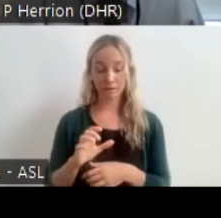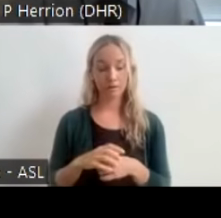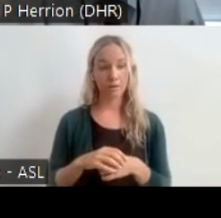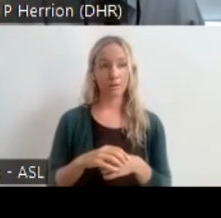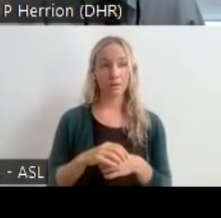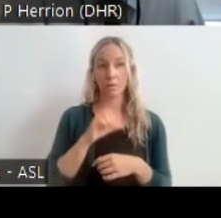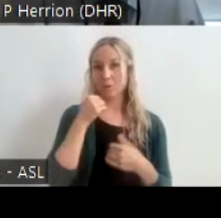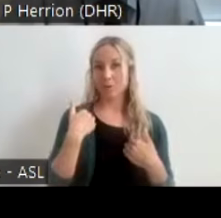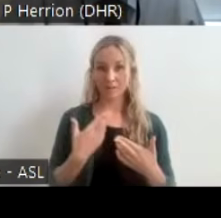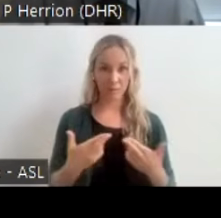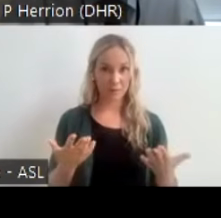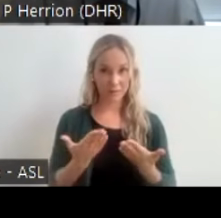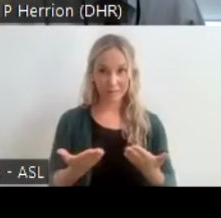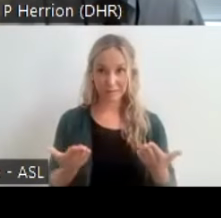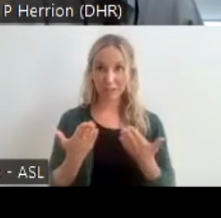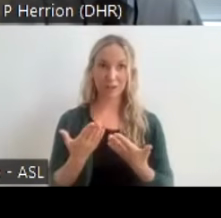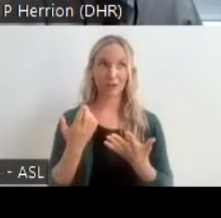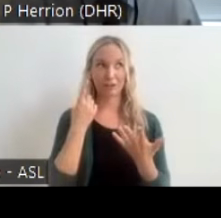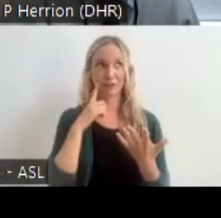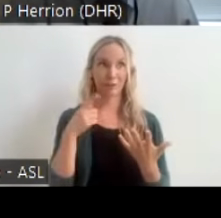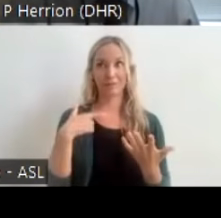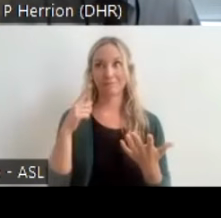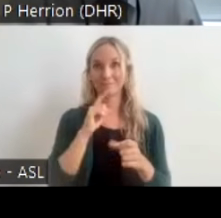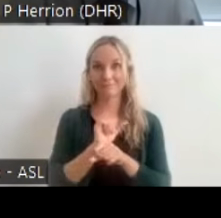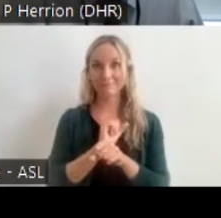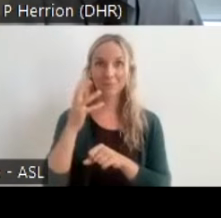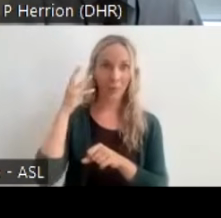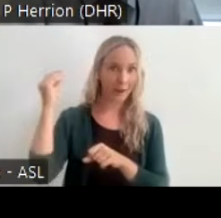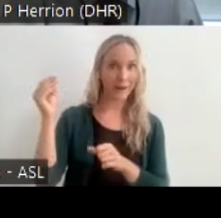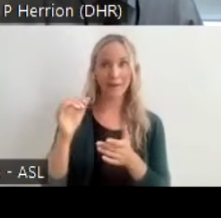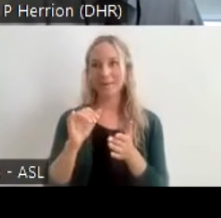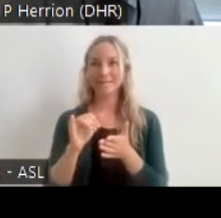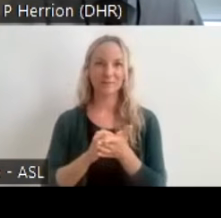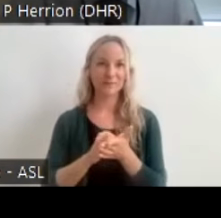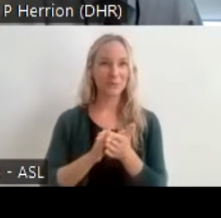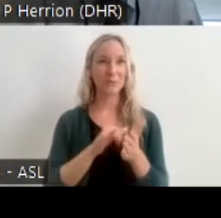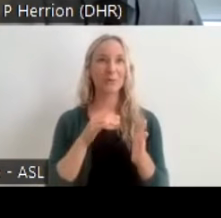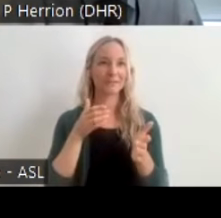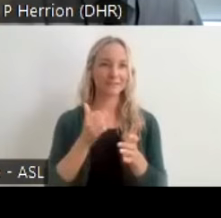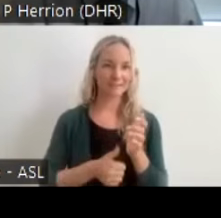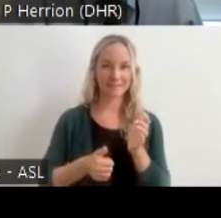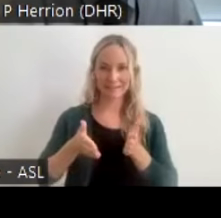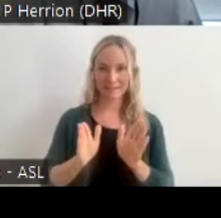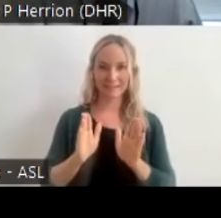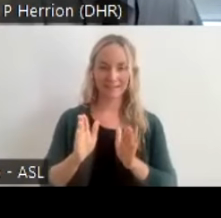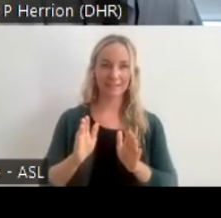that and you folks probably have better working relationships with the local, or not, with the local